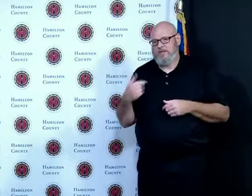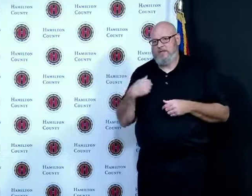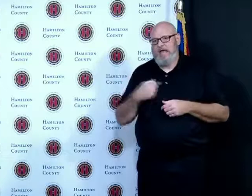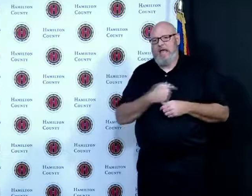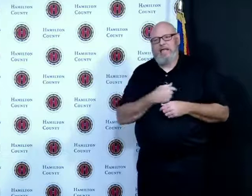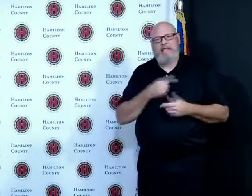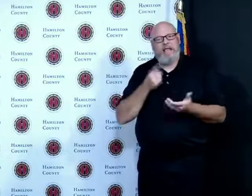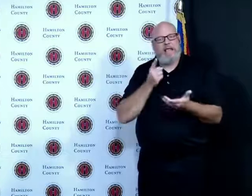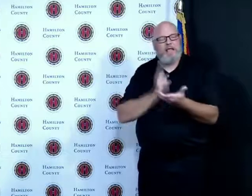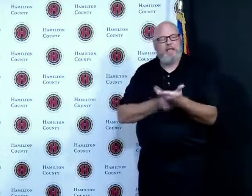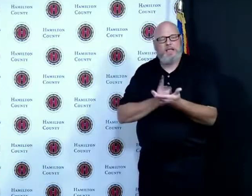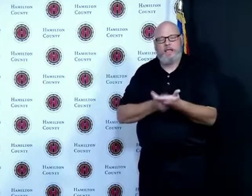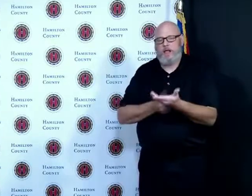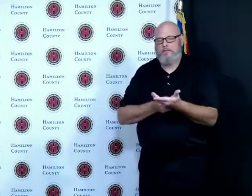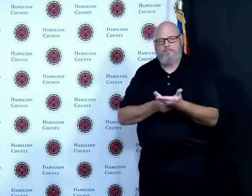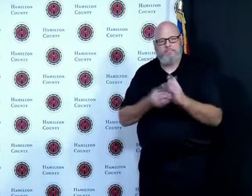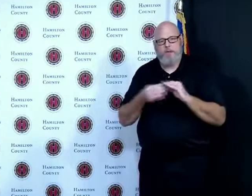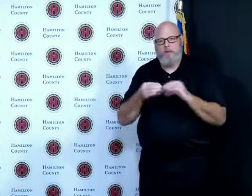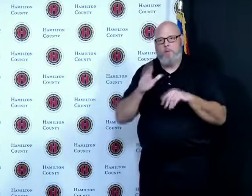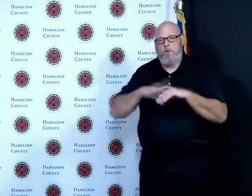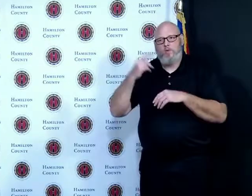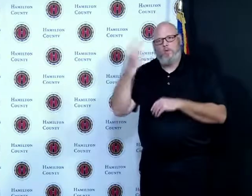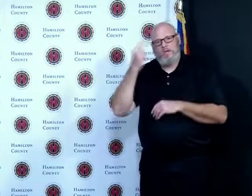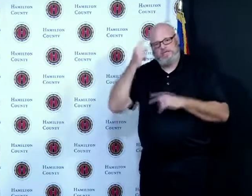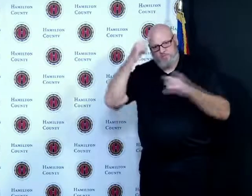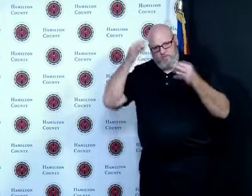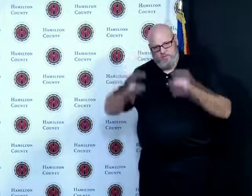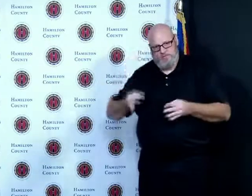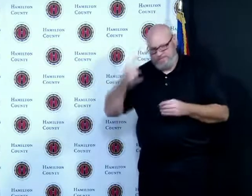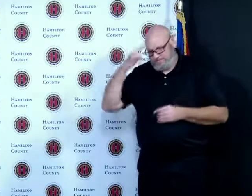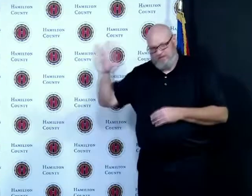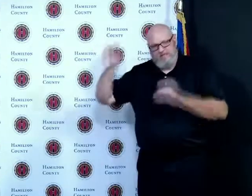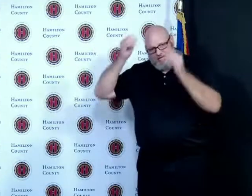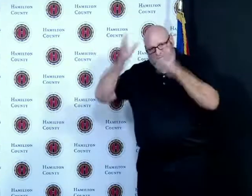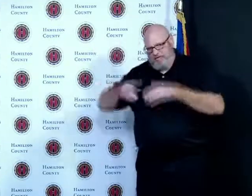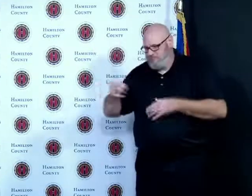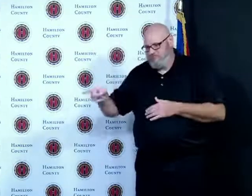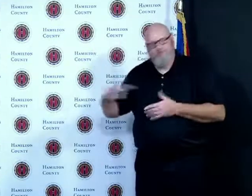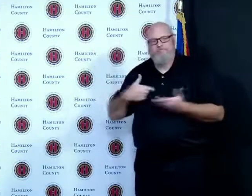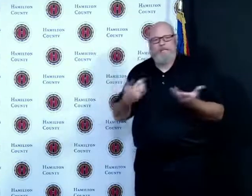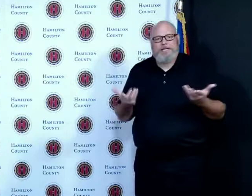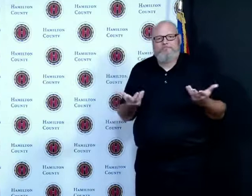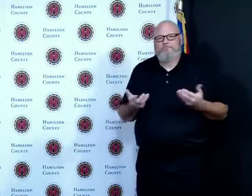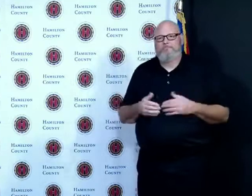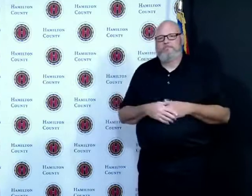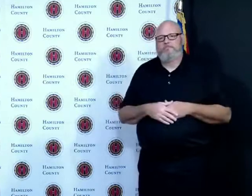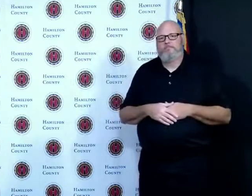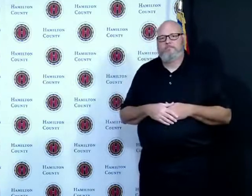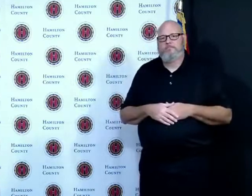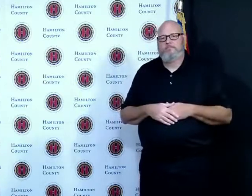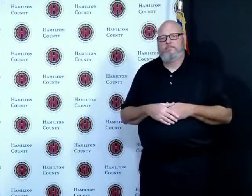that and I've been asked but the rationale for those over the age of 65 is very clear that they